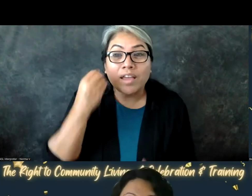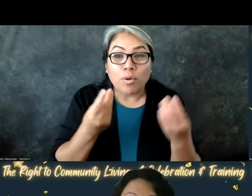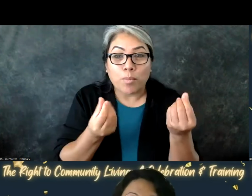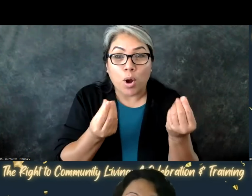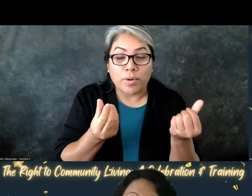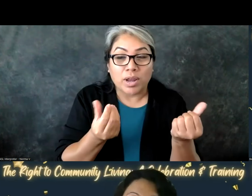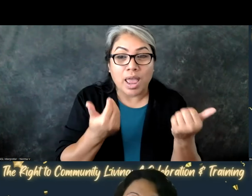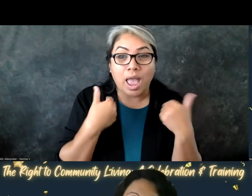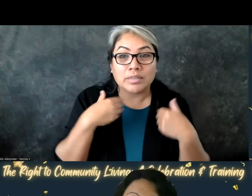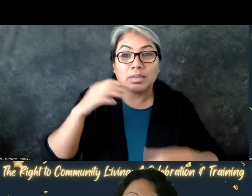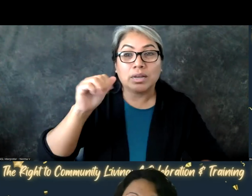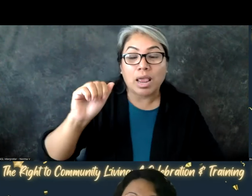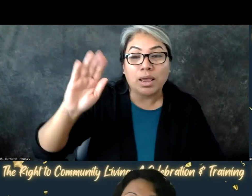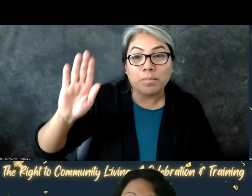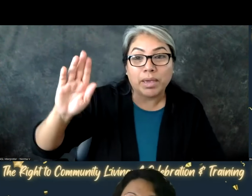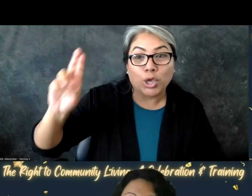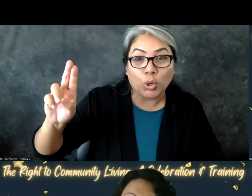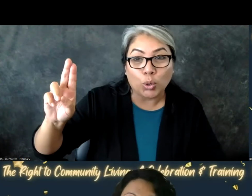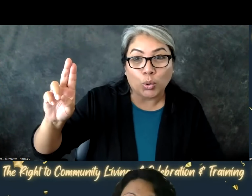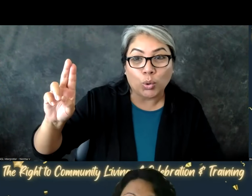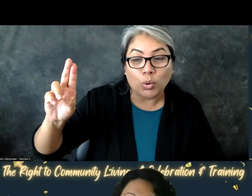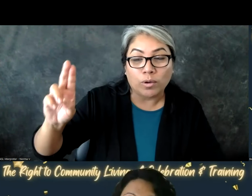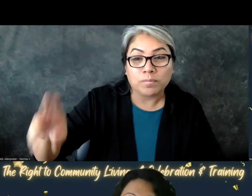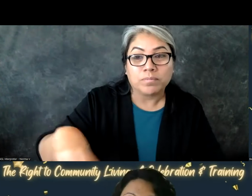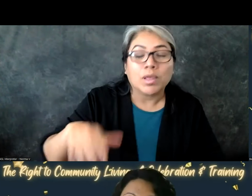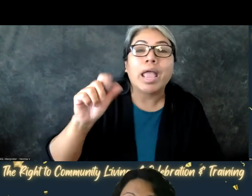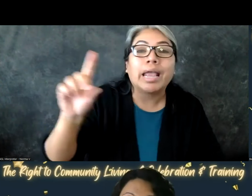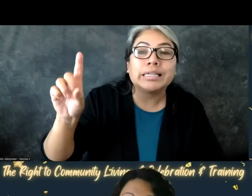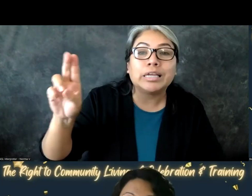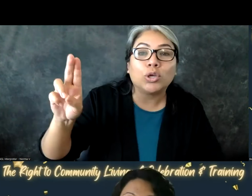should just follow Medi-Cal. Okay. Thank you for that,